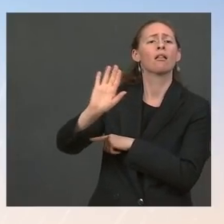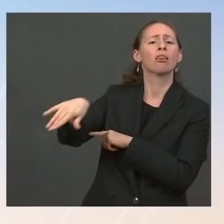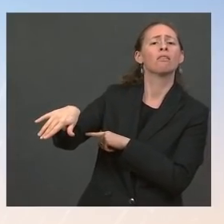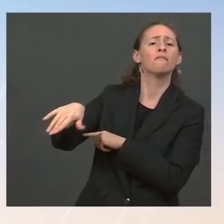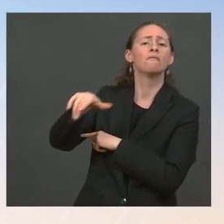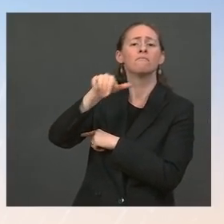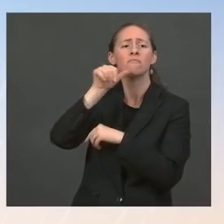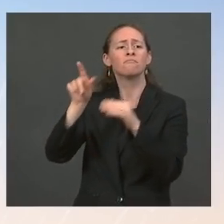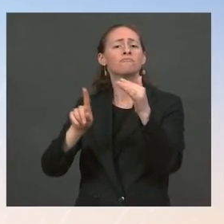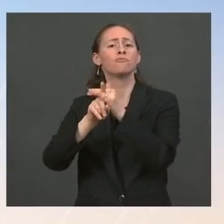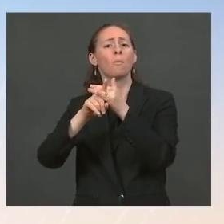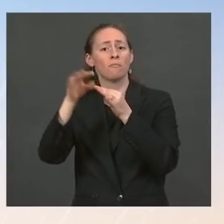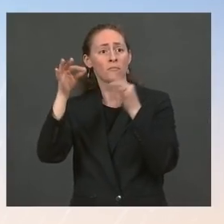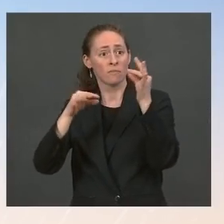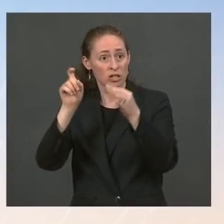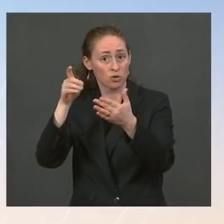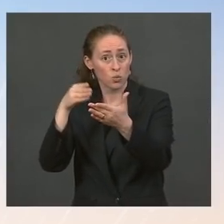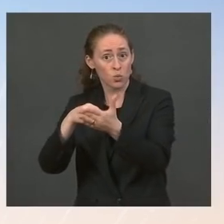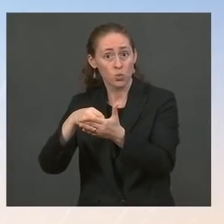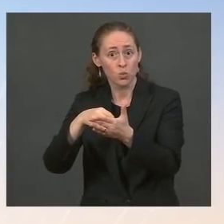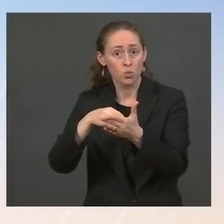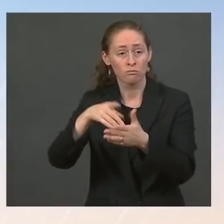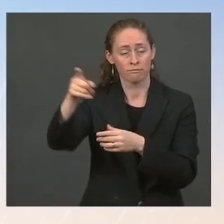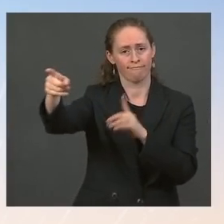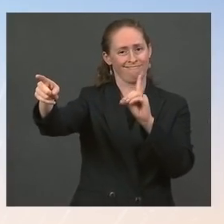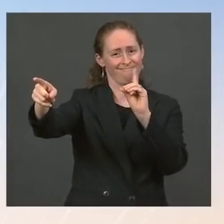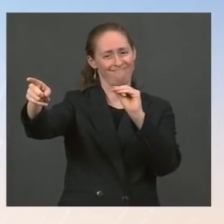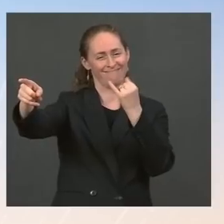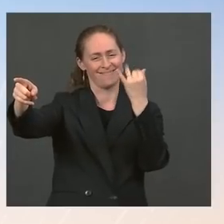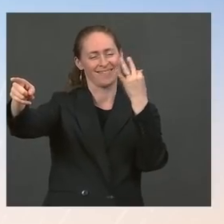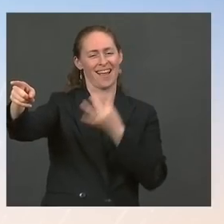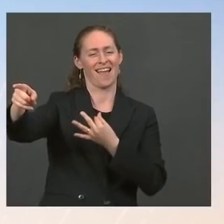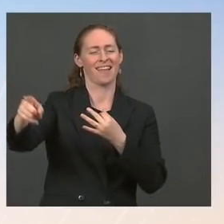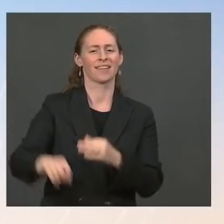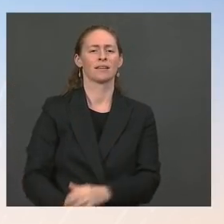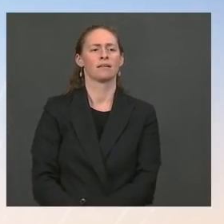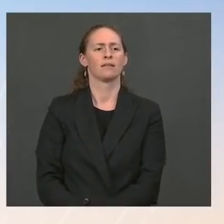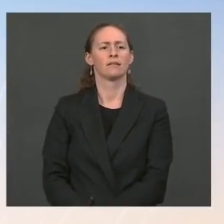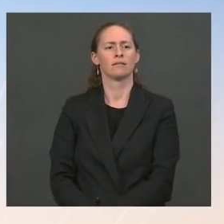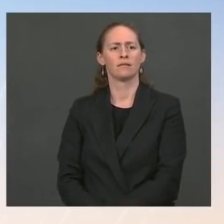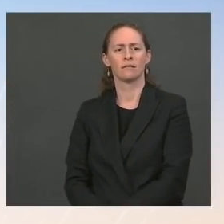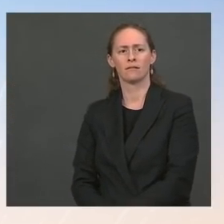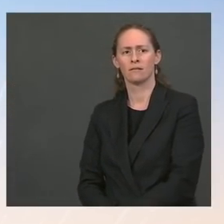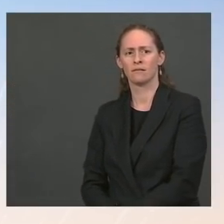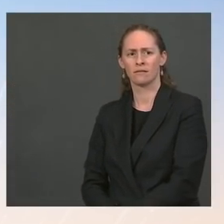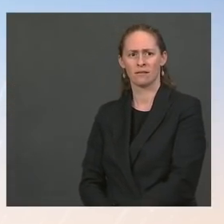of the Department of Justice to make that decision. The Press: Okay. When he was asked that very question on Friday, he said yes.